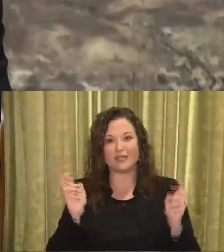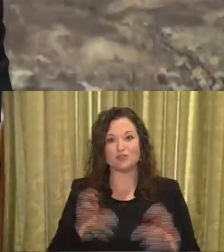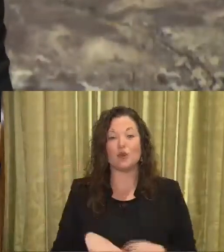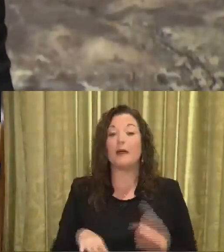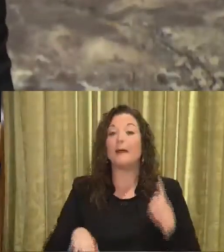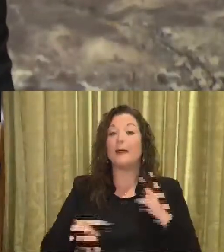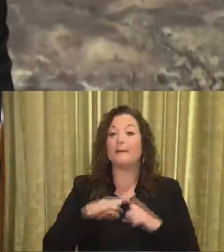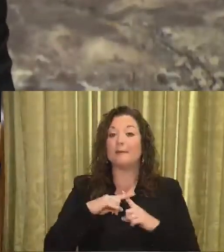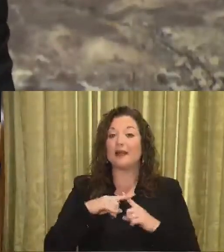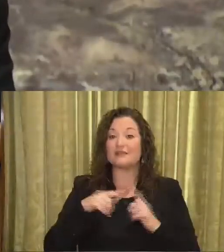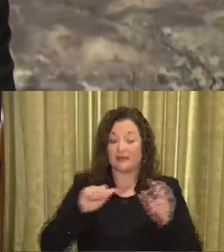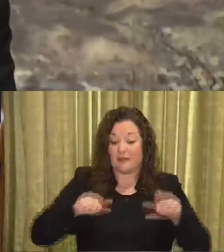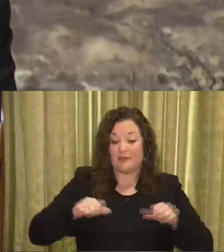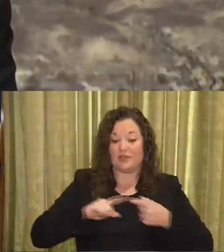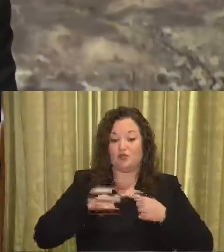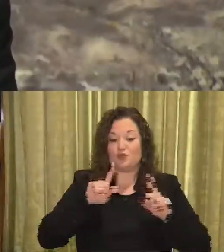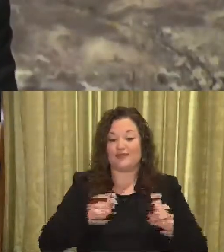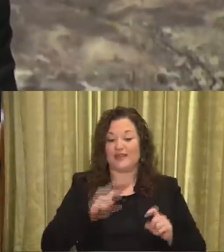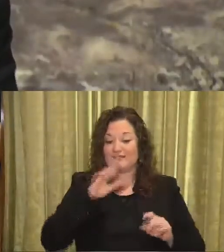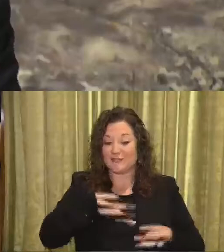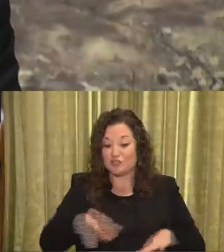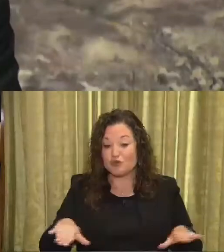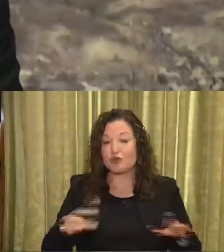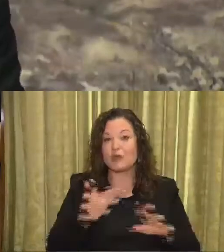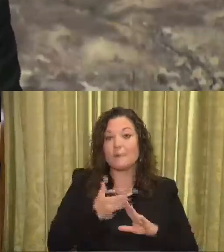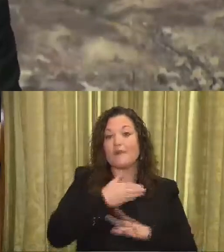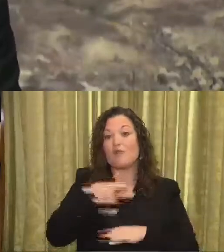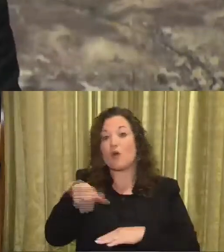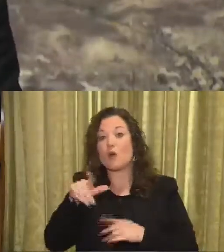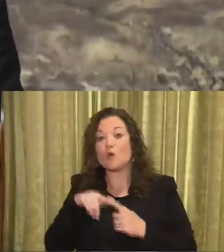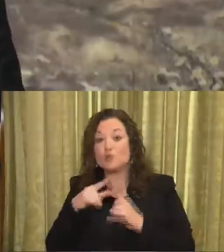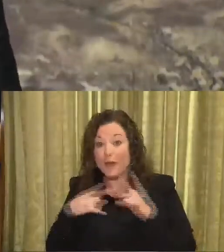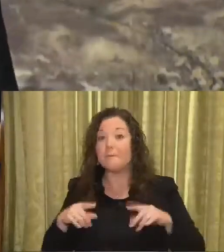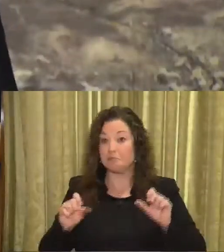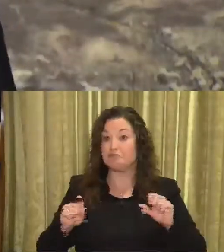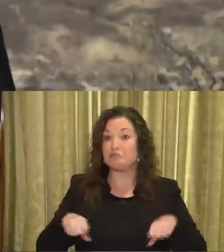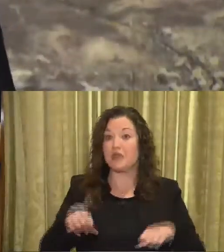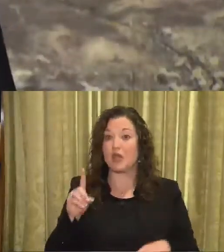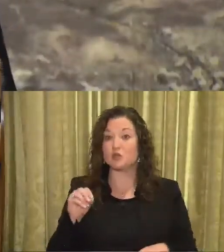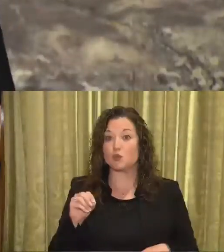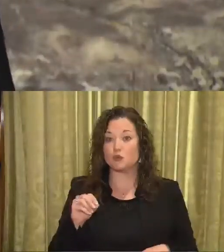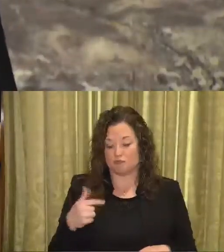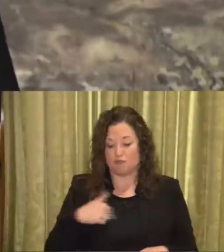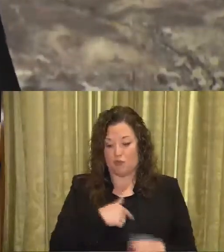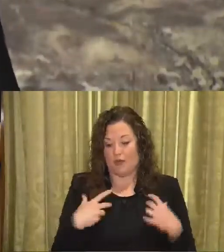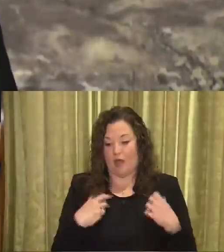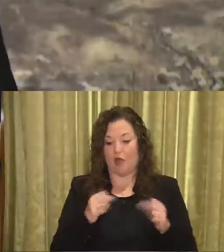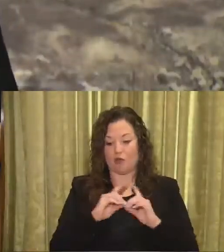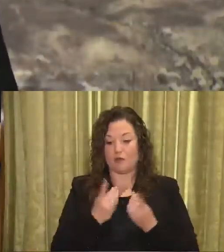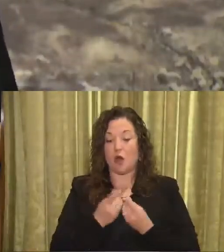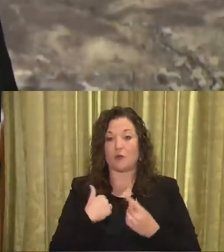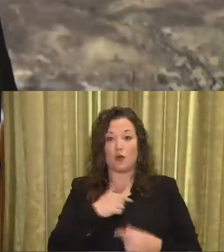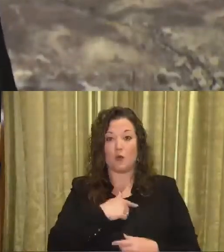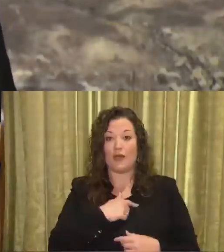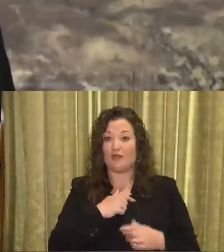test the the the children, the adolescents before they go to camp exists. We the health department can place that at their disposal whenever